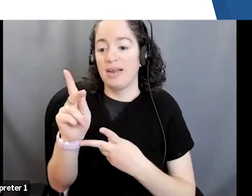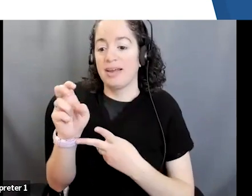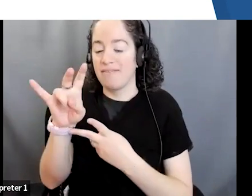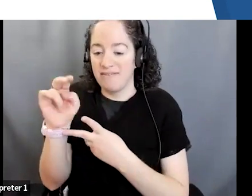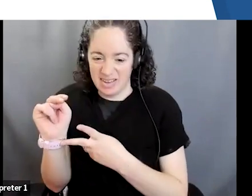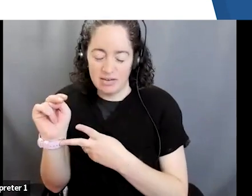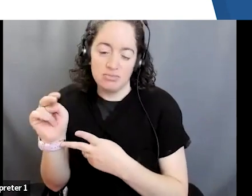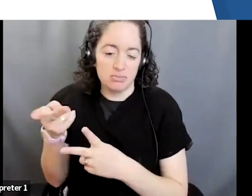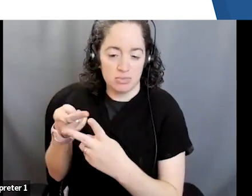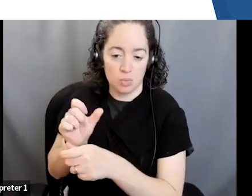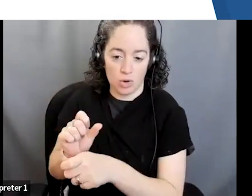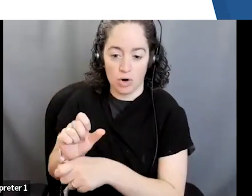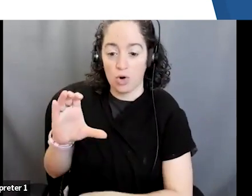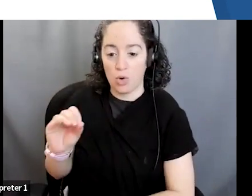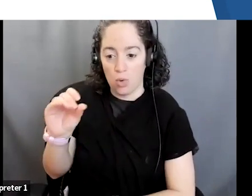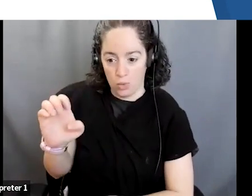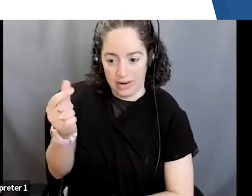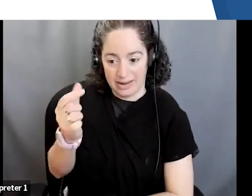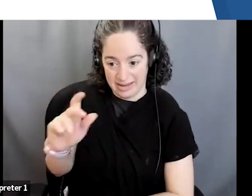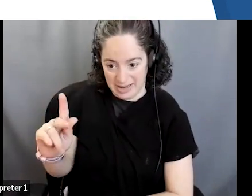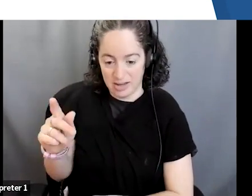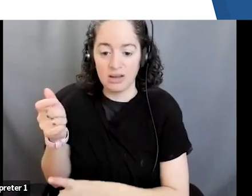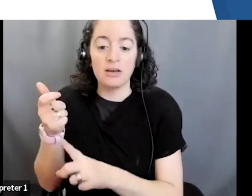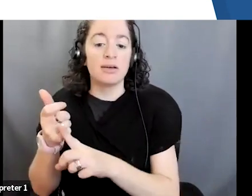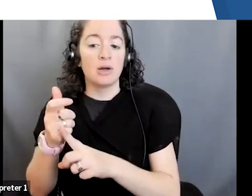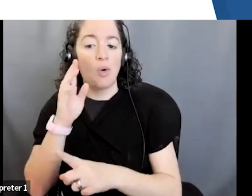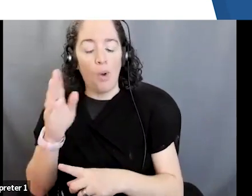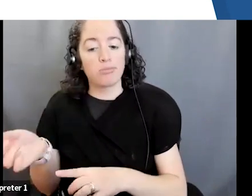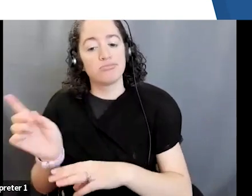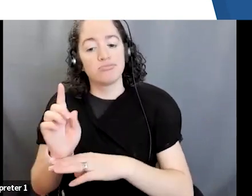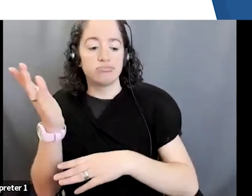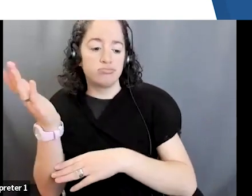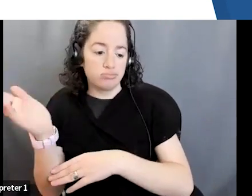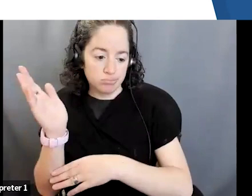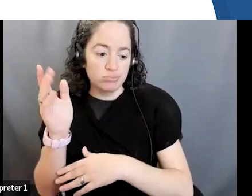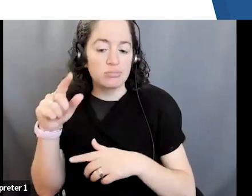are going to be presenting on building an accessible and highly usable transportation website.